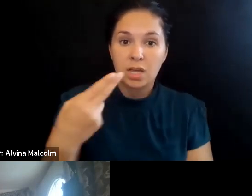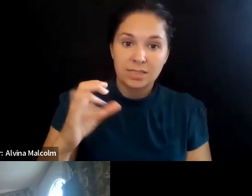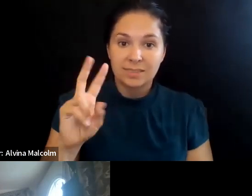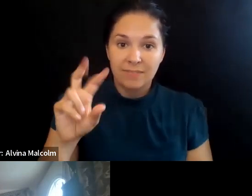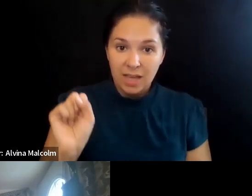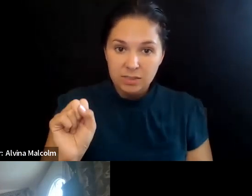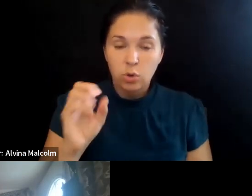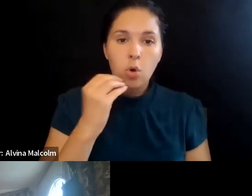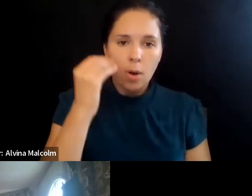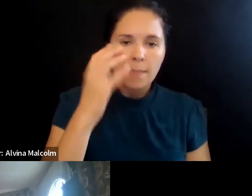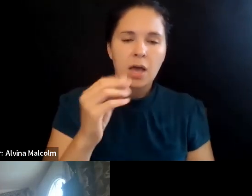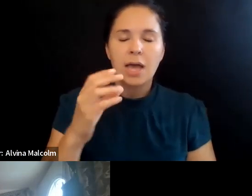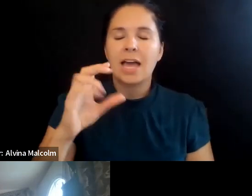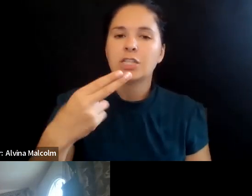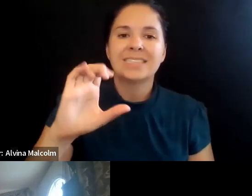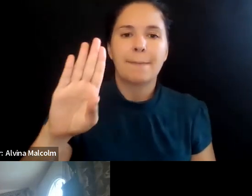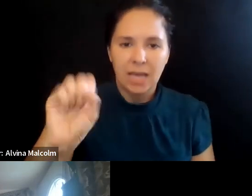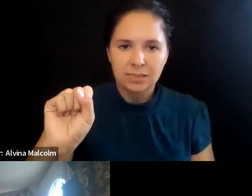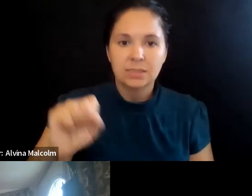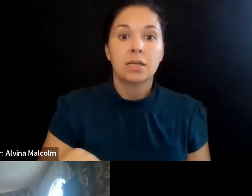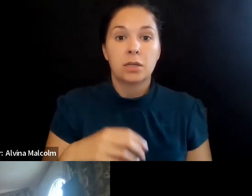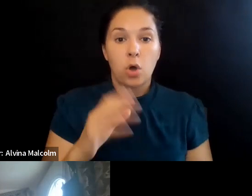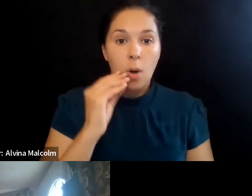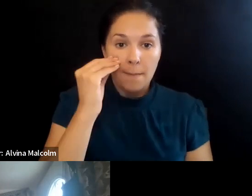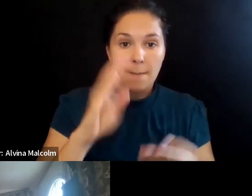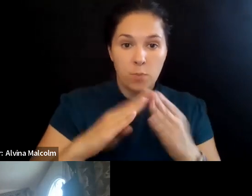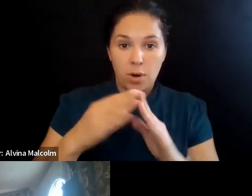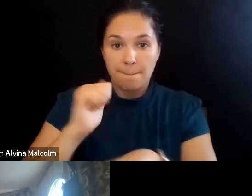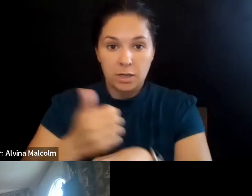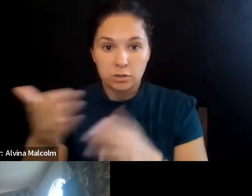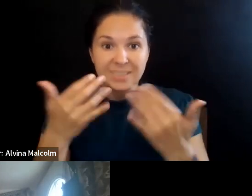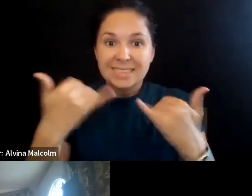I'm curious if any states have addressed this issue with what happens